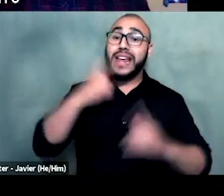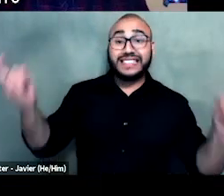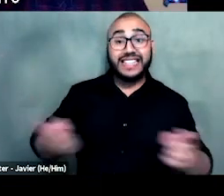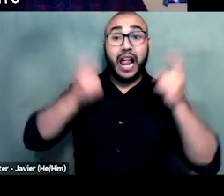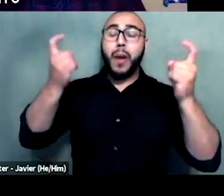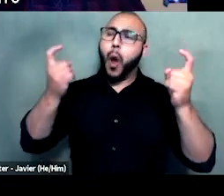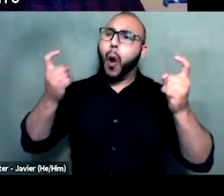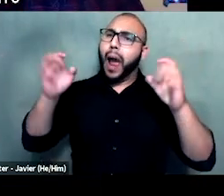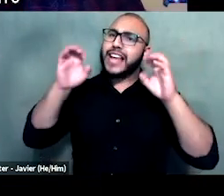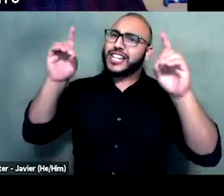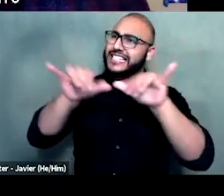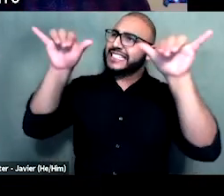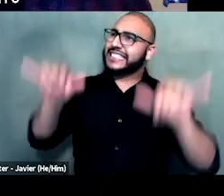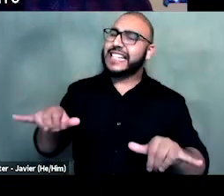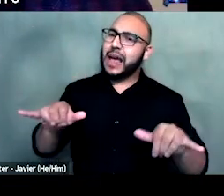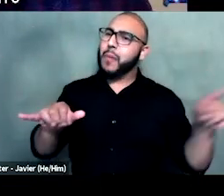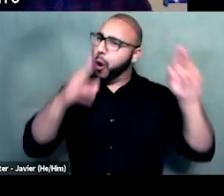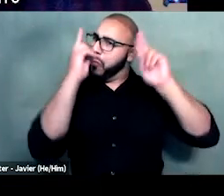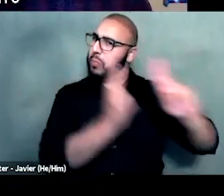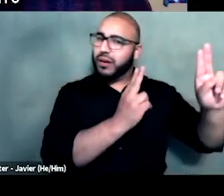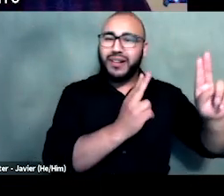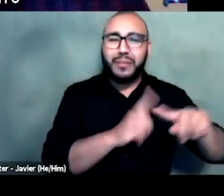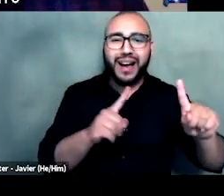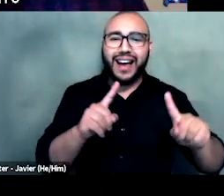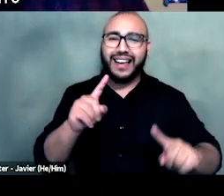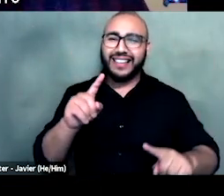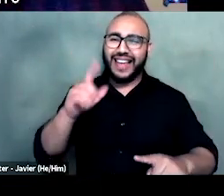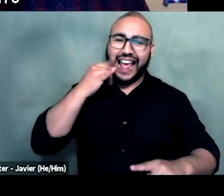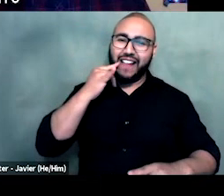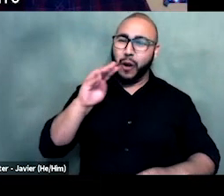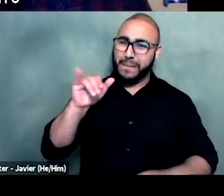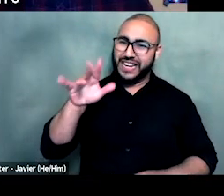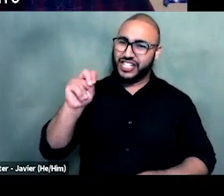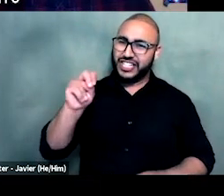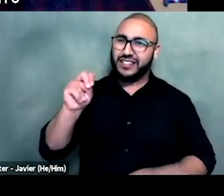But David Stannard, he describes the California missions as these furnaces of